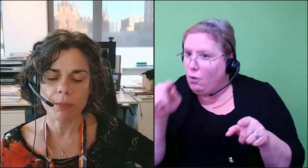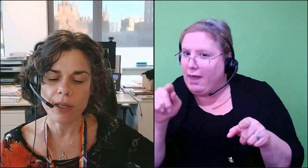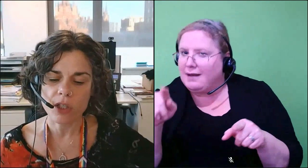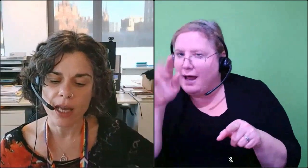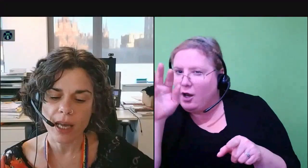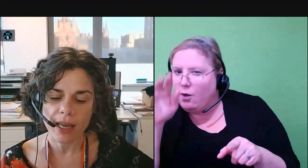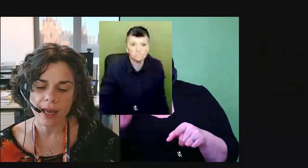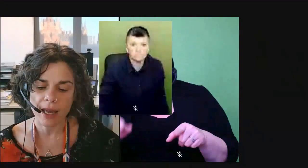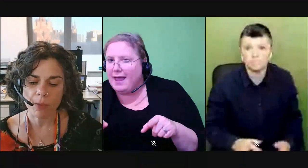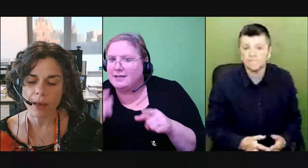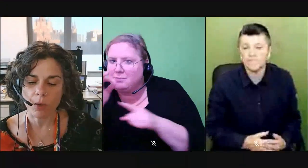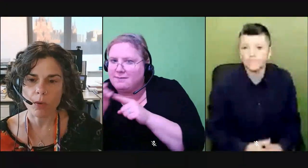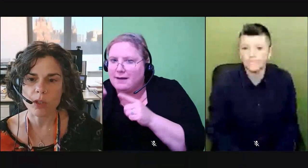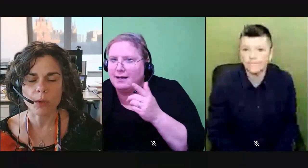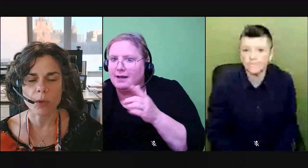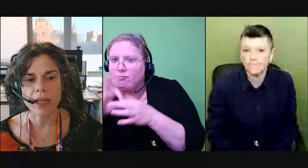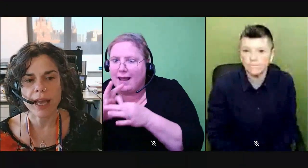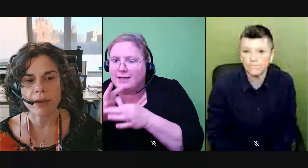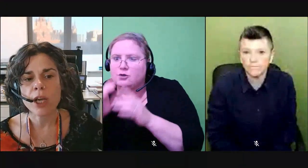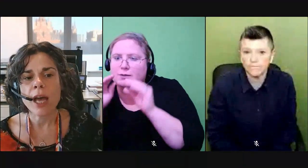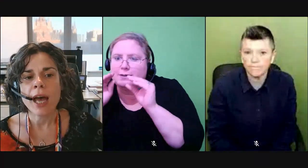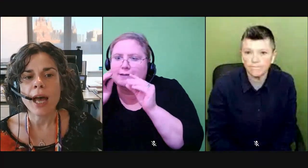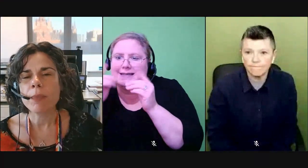as you say, we can also broaden that out.